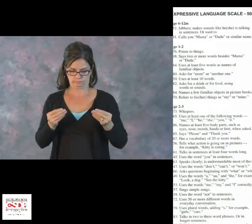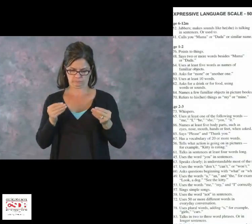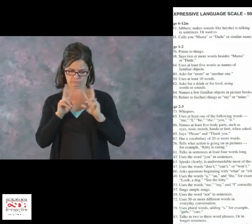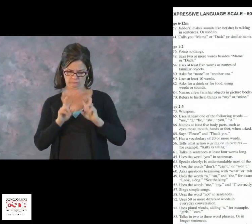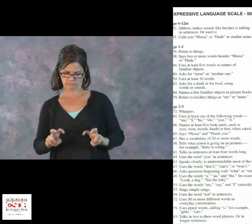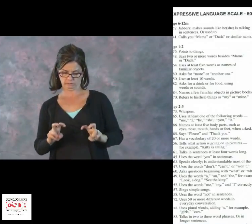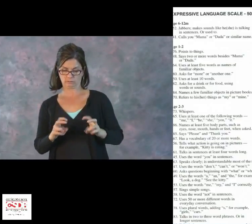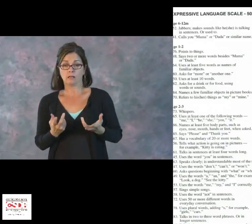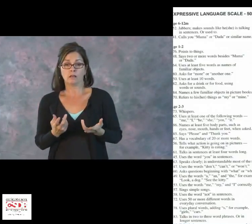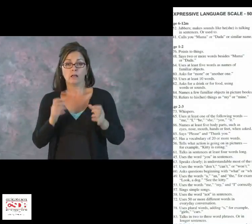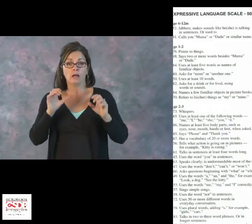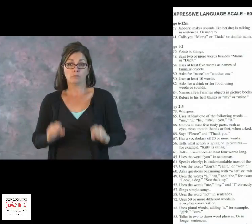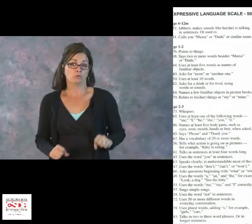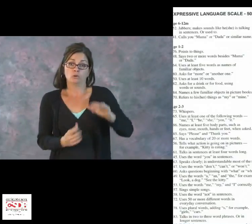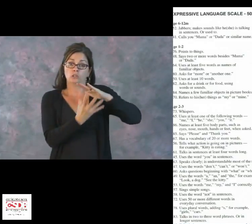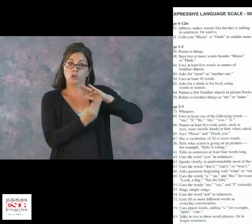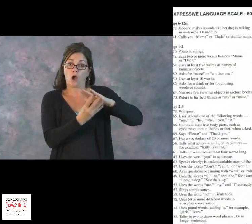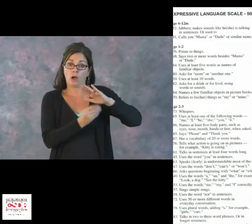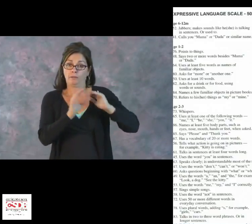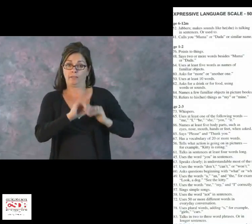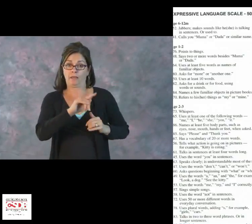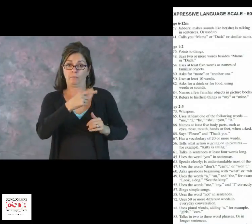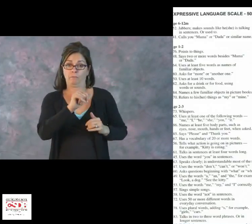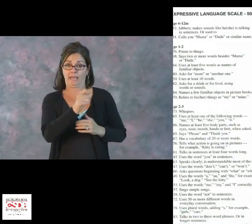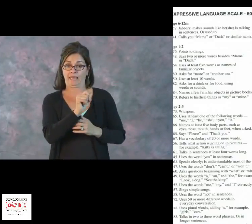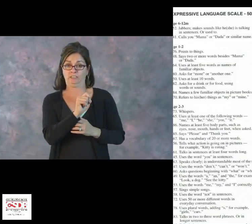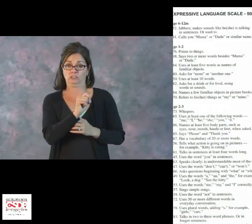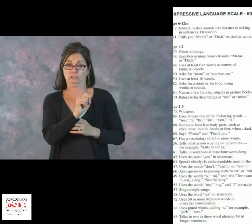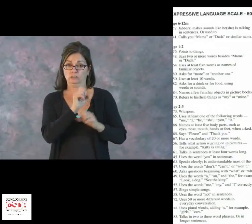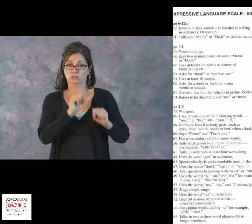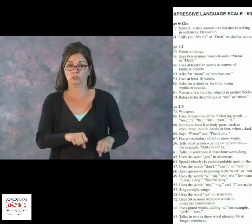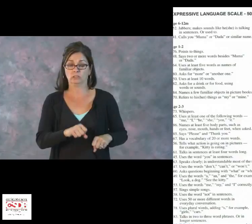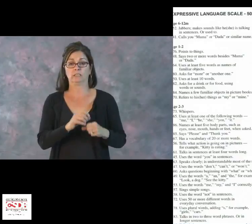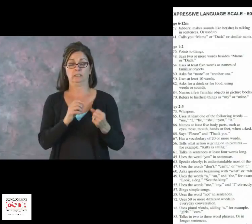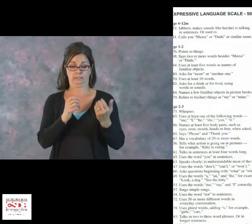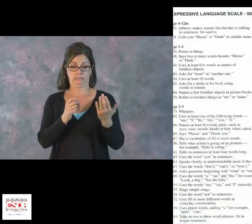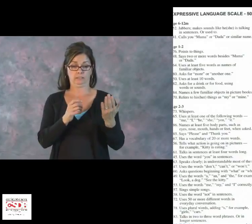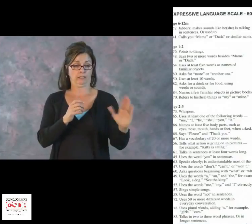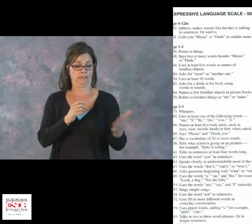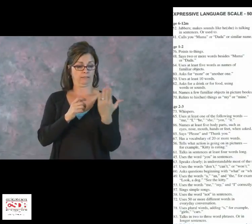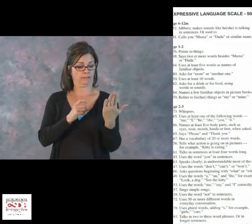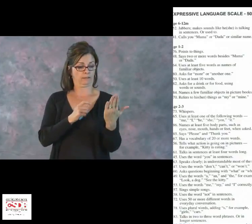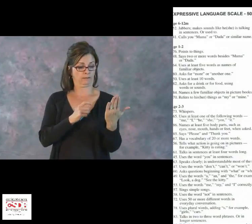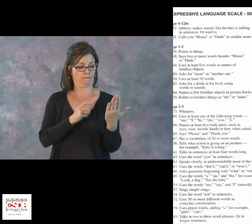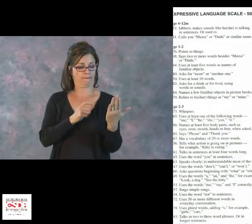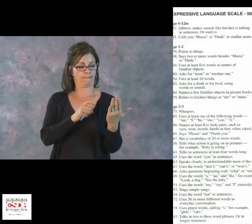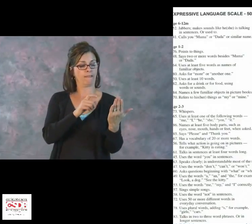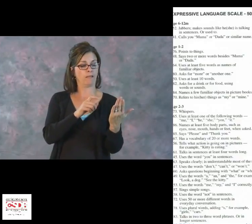this particular page and mark off all the items that the child, that the parent indicated